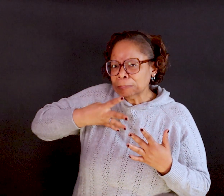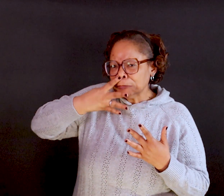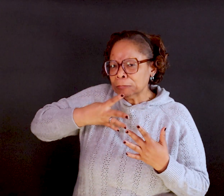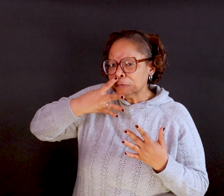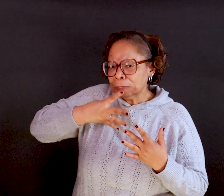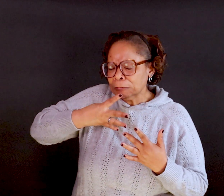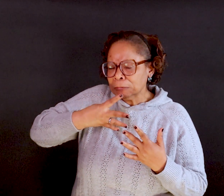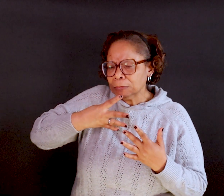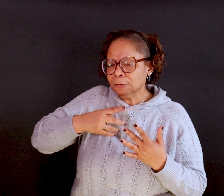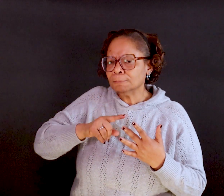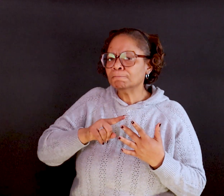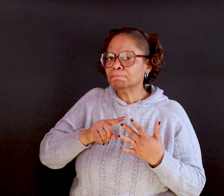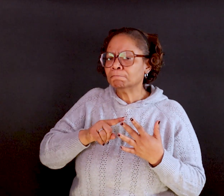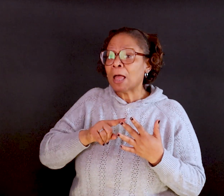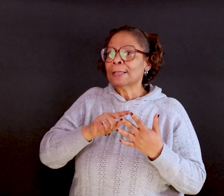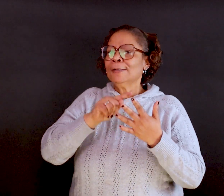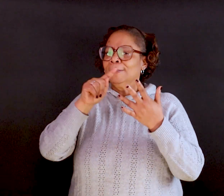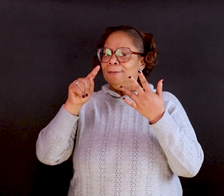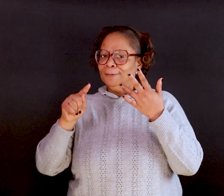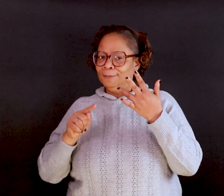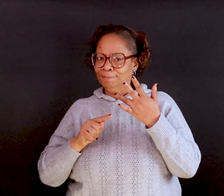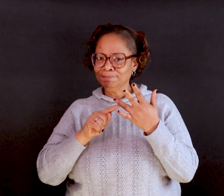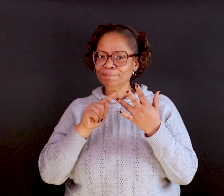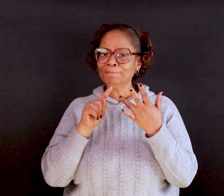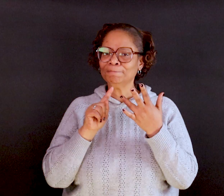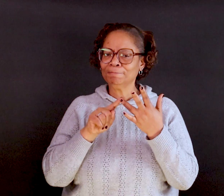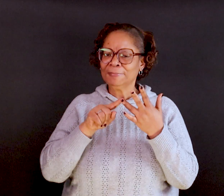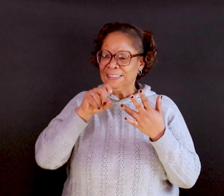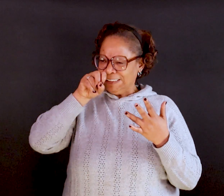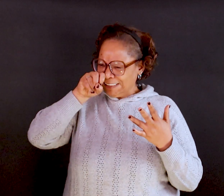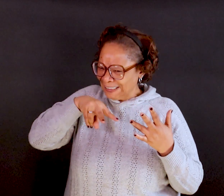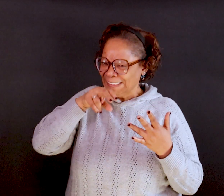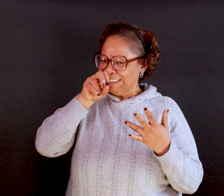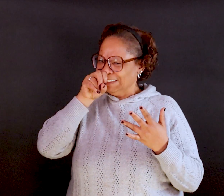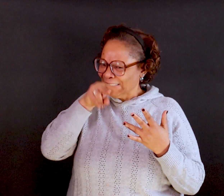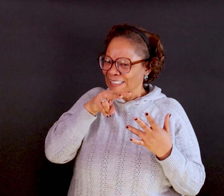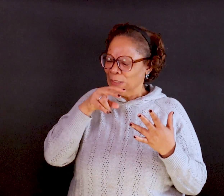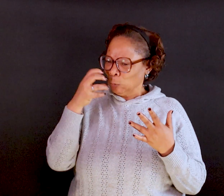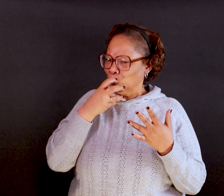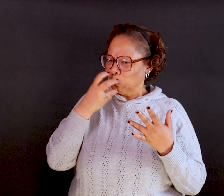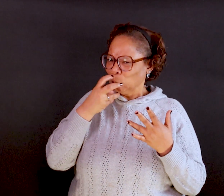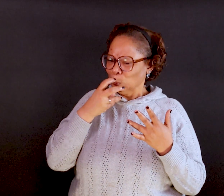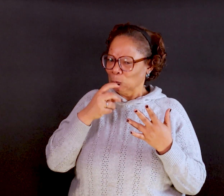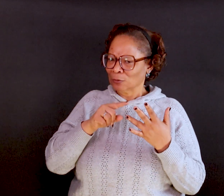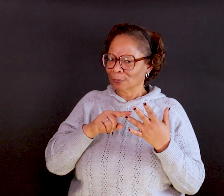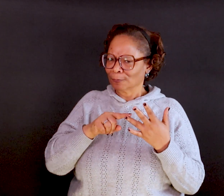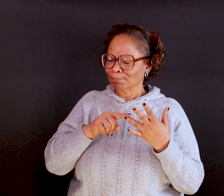Runny nose or nasal stuffiness. Sneezing.